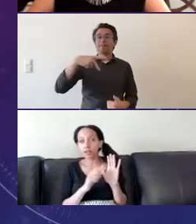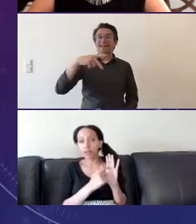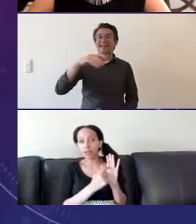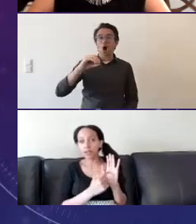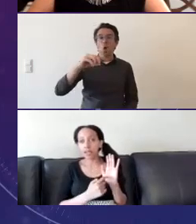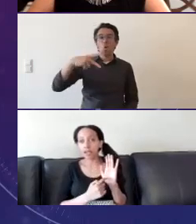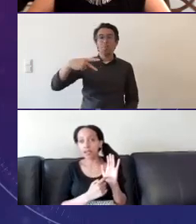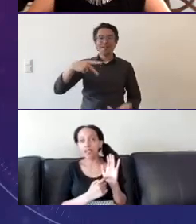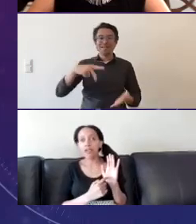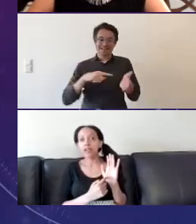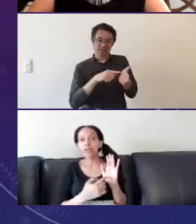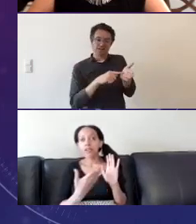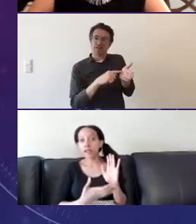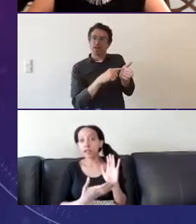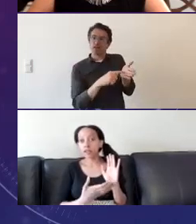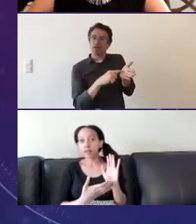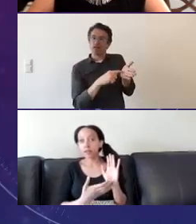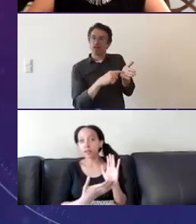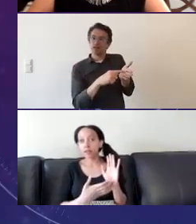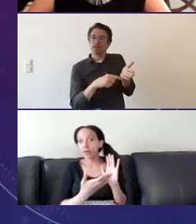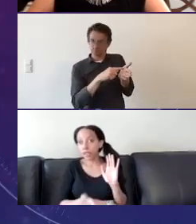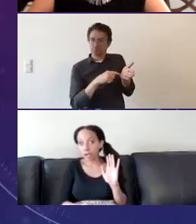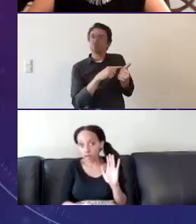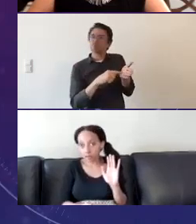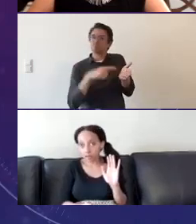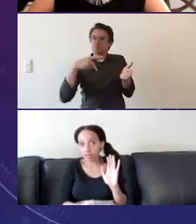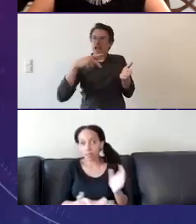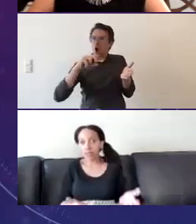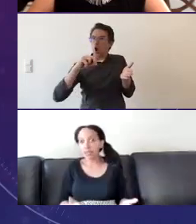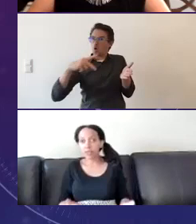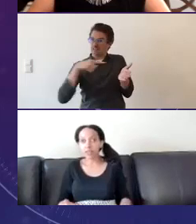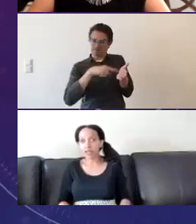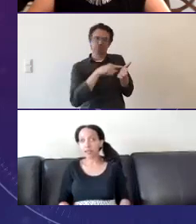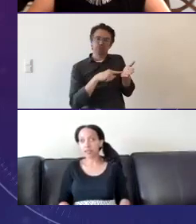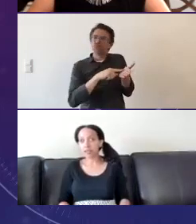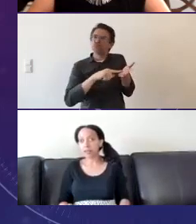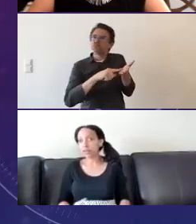one's hand the letter or character depending on the language whether it's